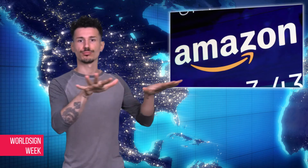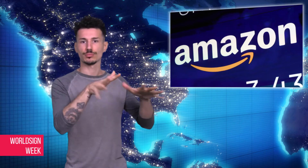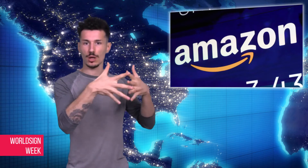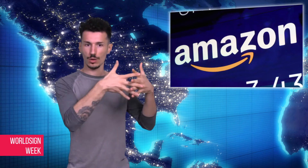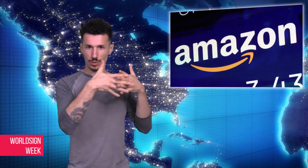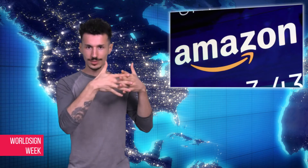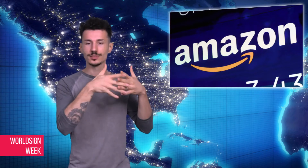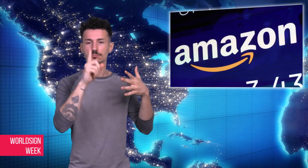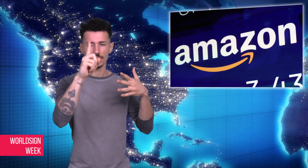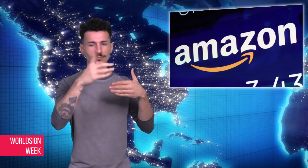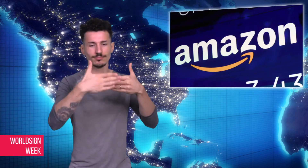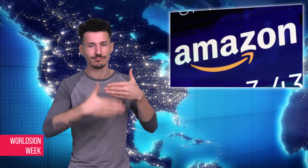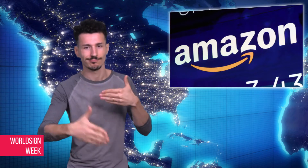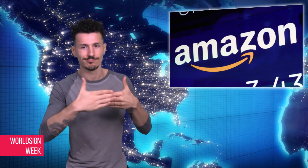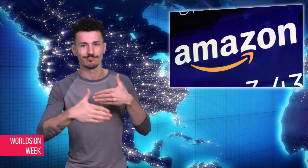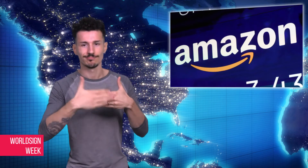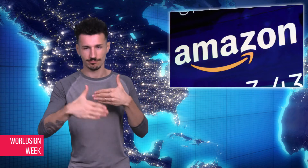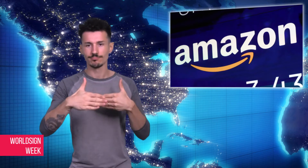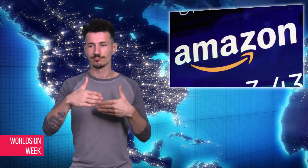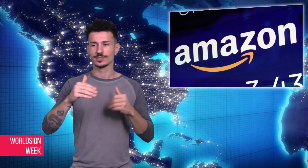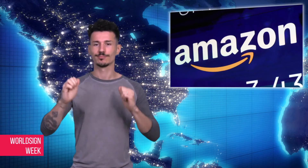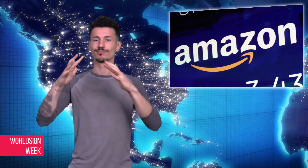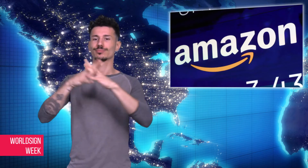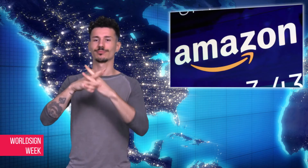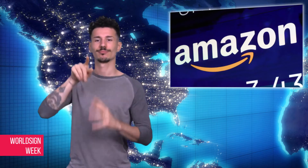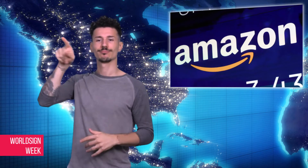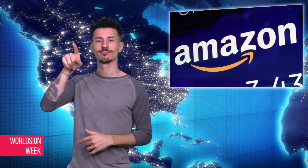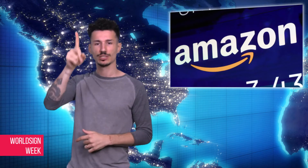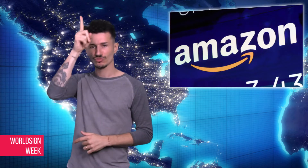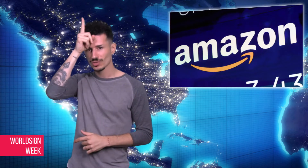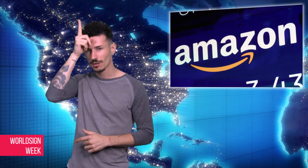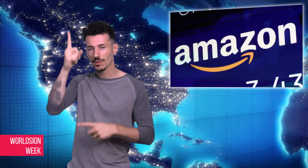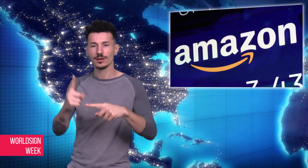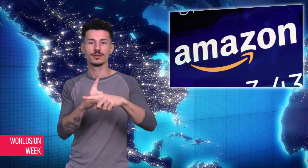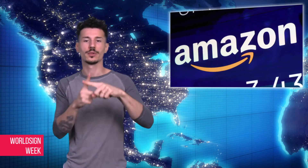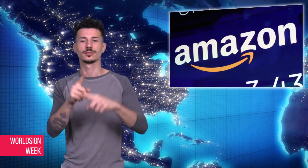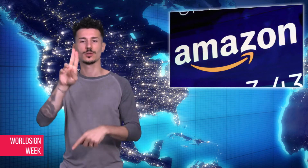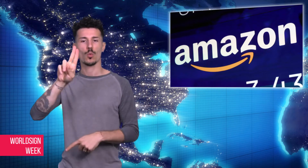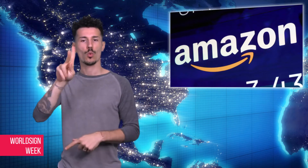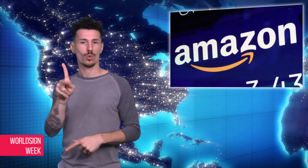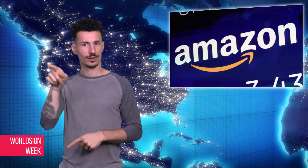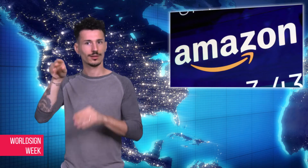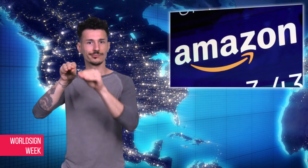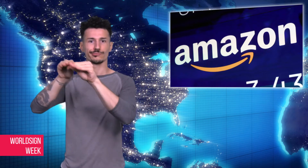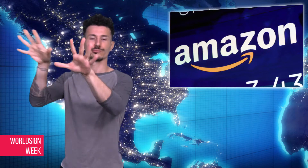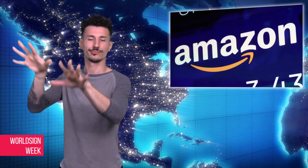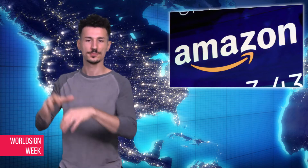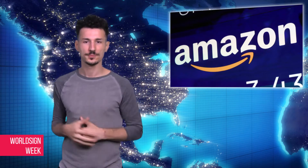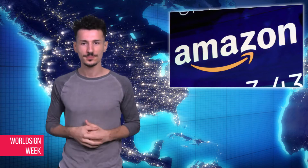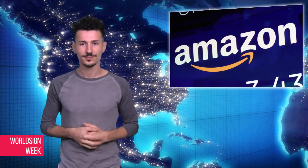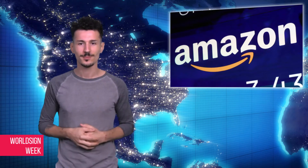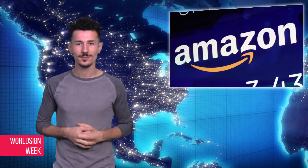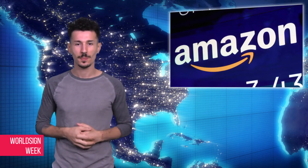world, losing only to Apple, and is looking to boost its image since it